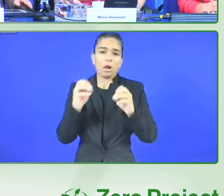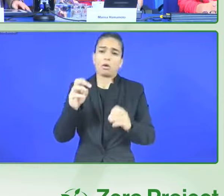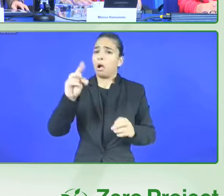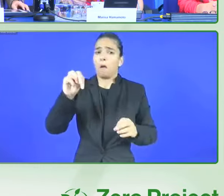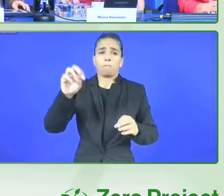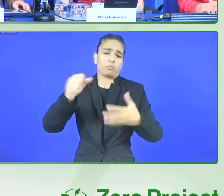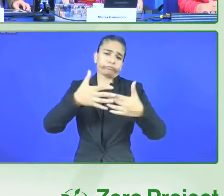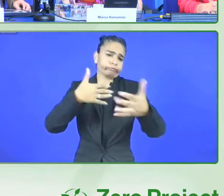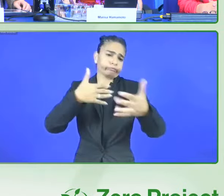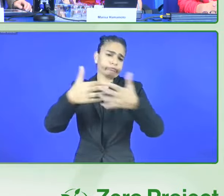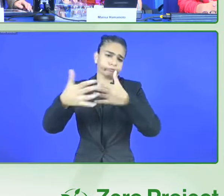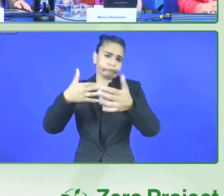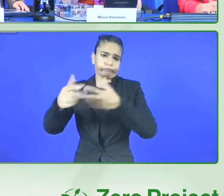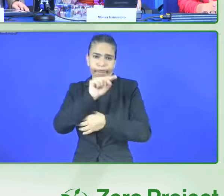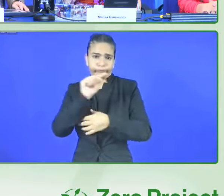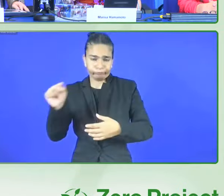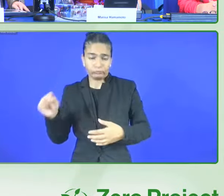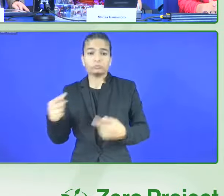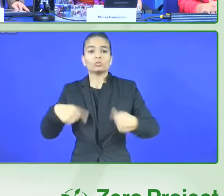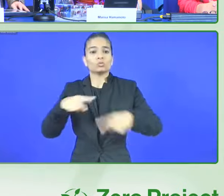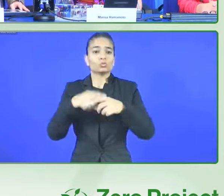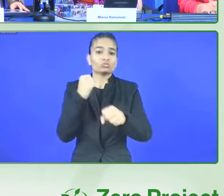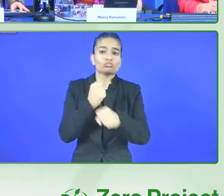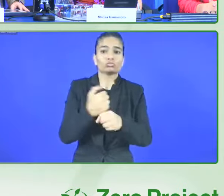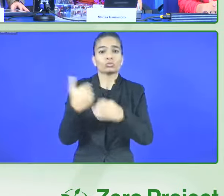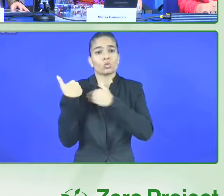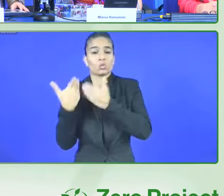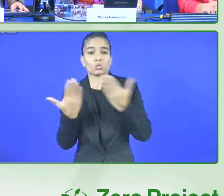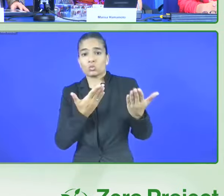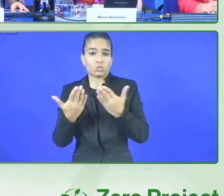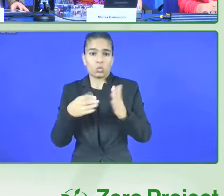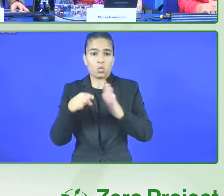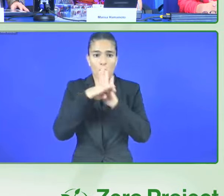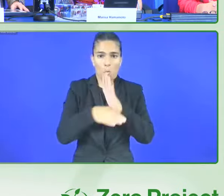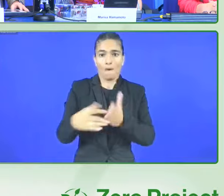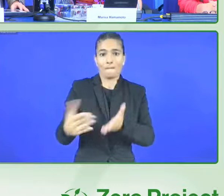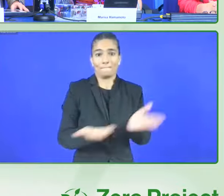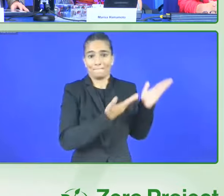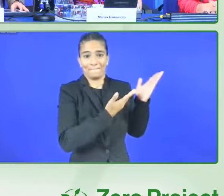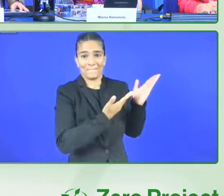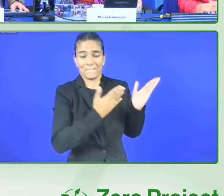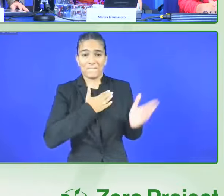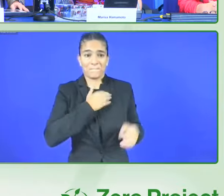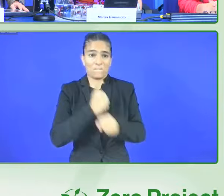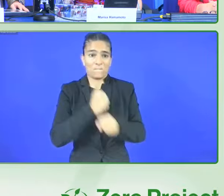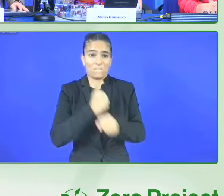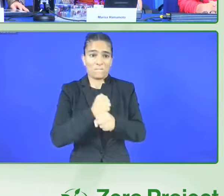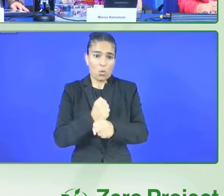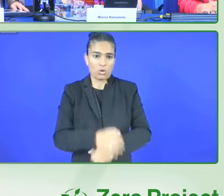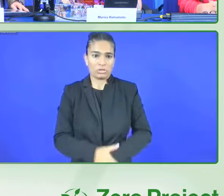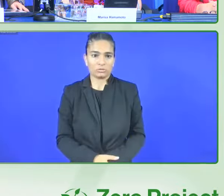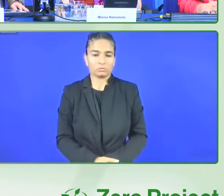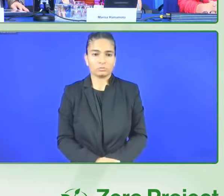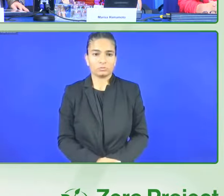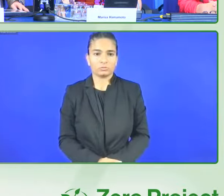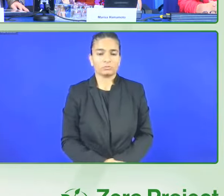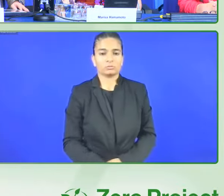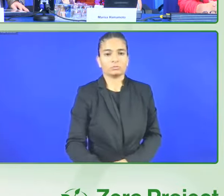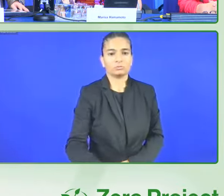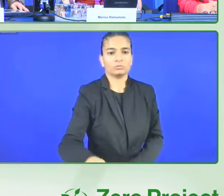of some very valuable projects that are awarded.